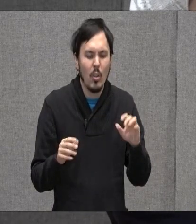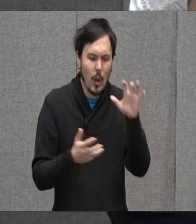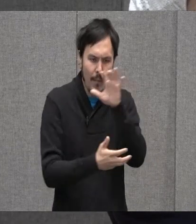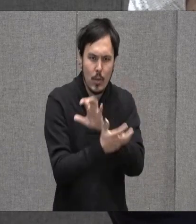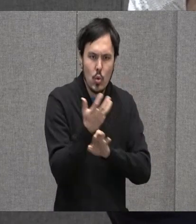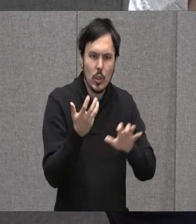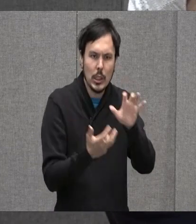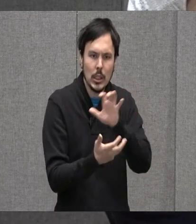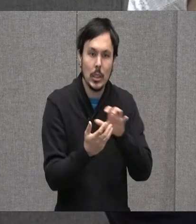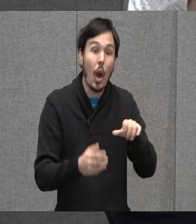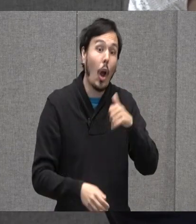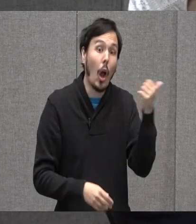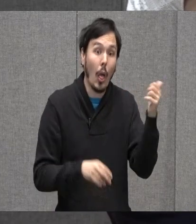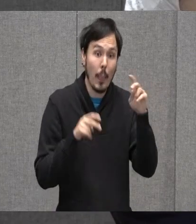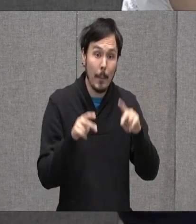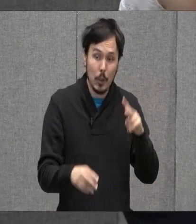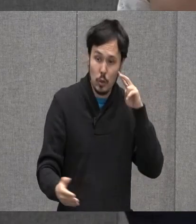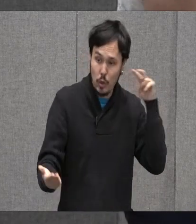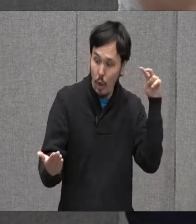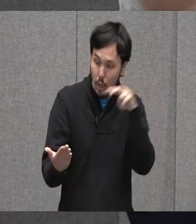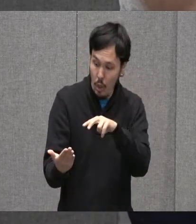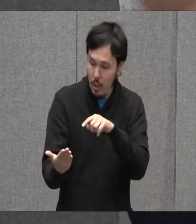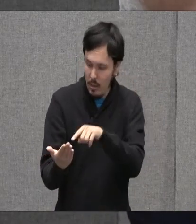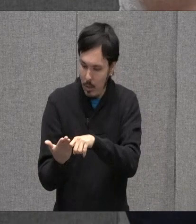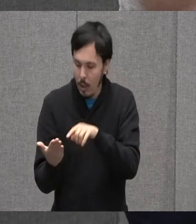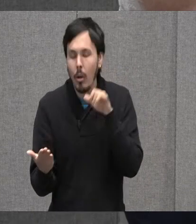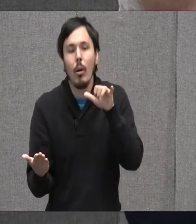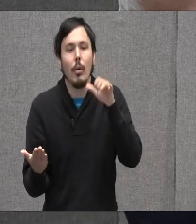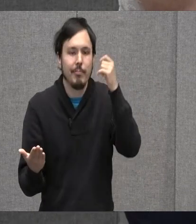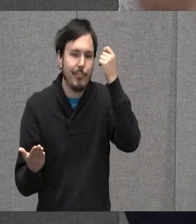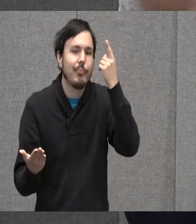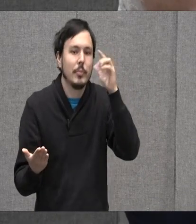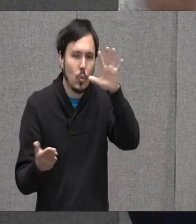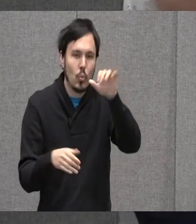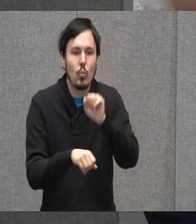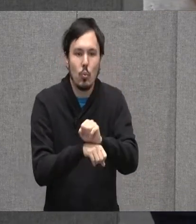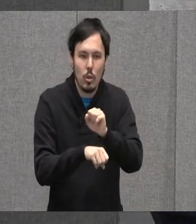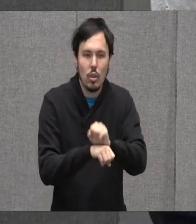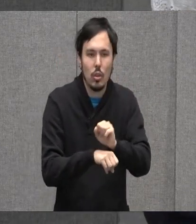for anybody looking at my work of where I was. So I had the one, two, three.